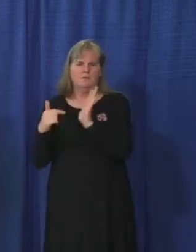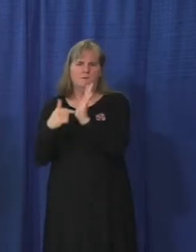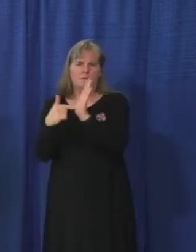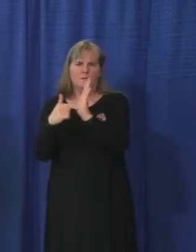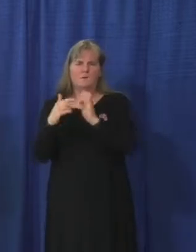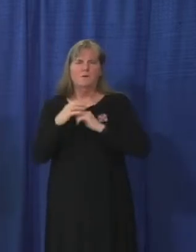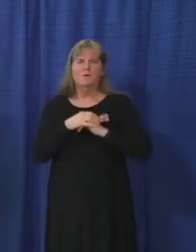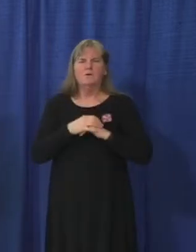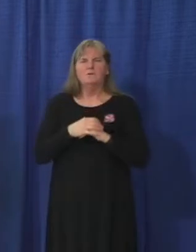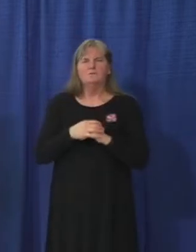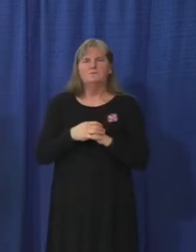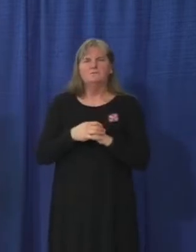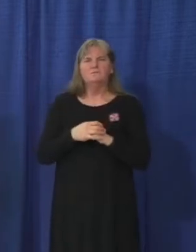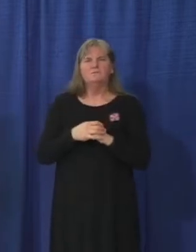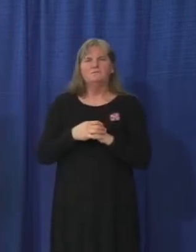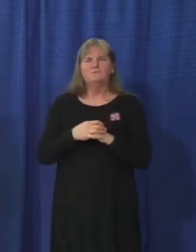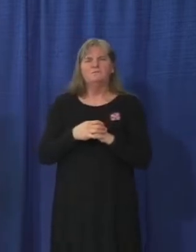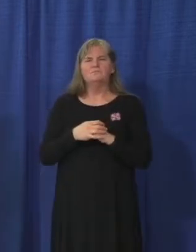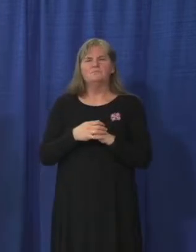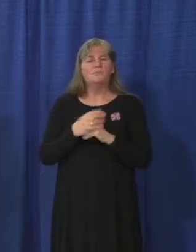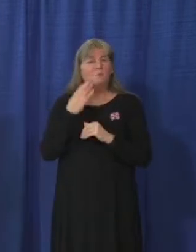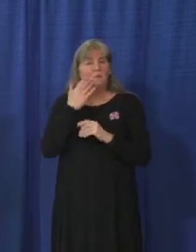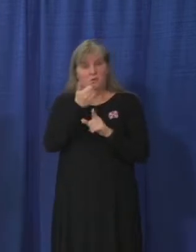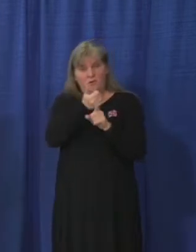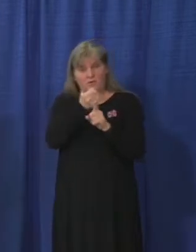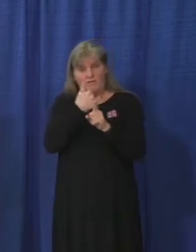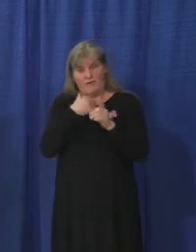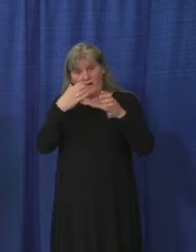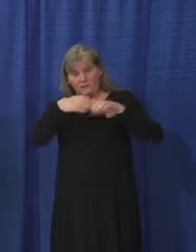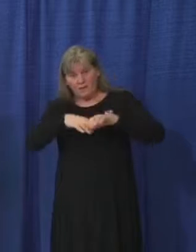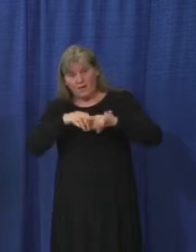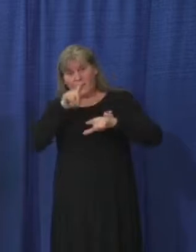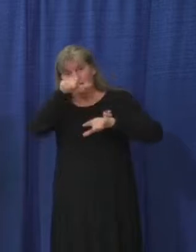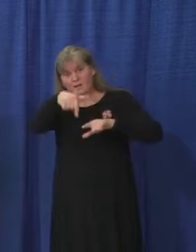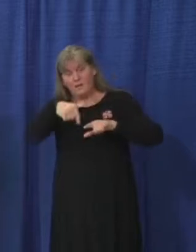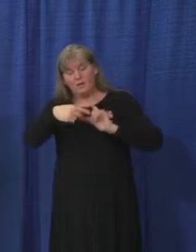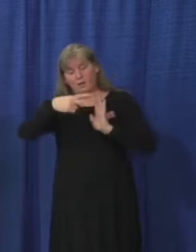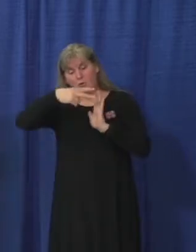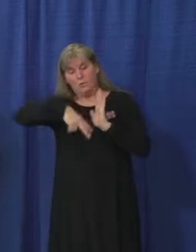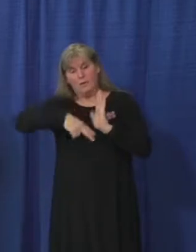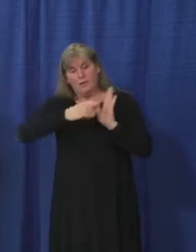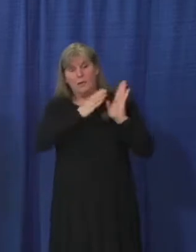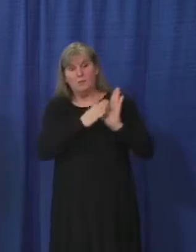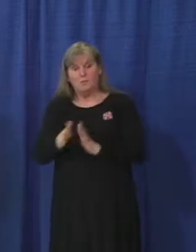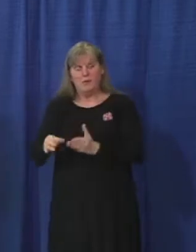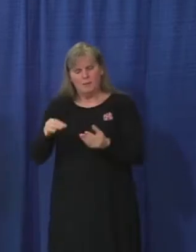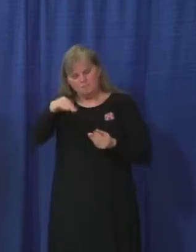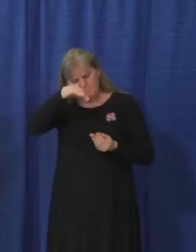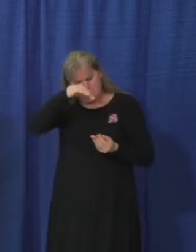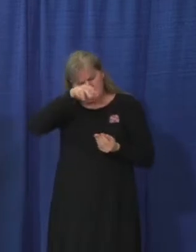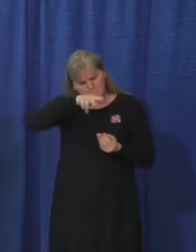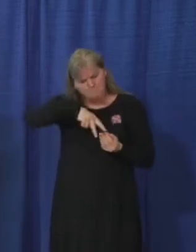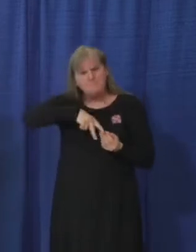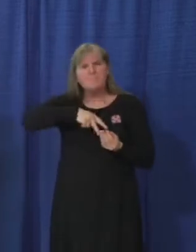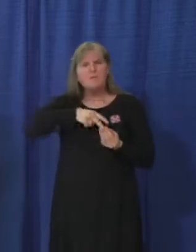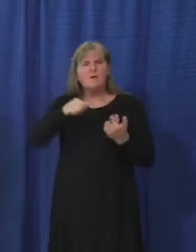have an opportunity later today to look at the plan you could really focus on page 12 and I think it does a good job at